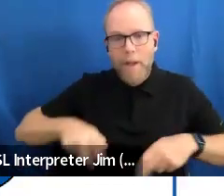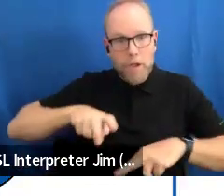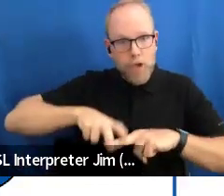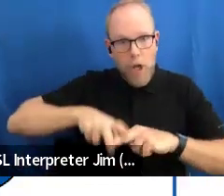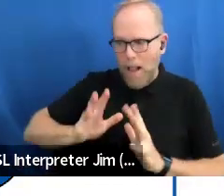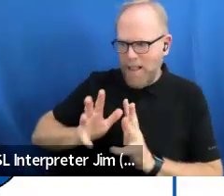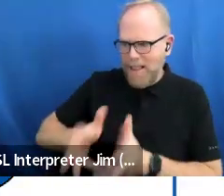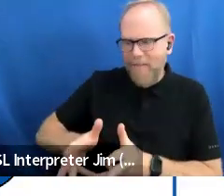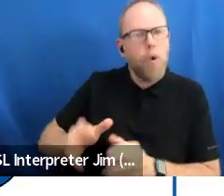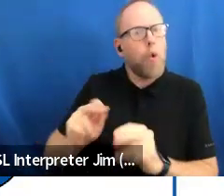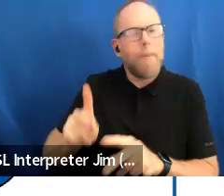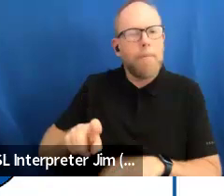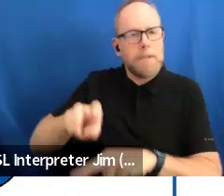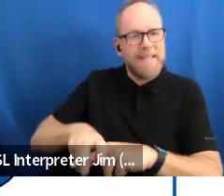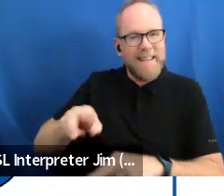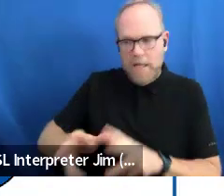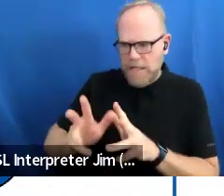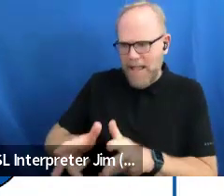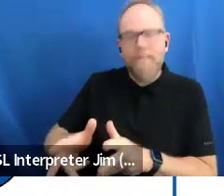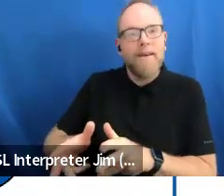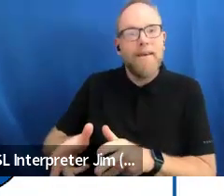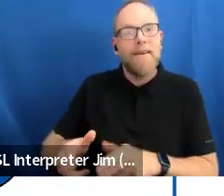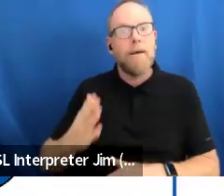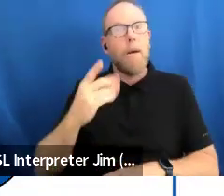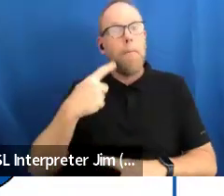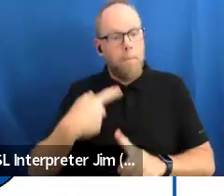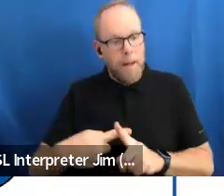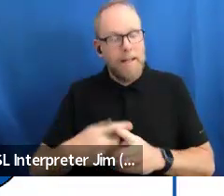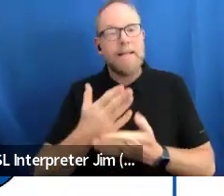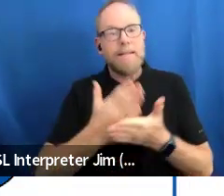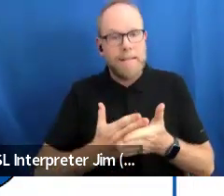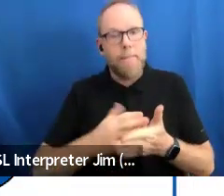where there's some sawhorses so that somebody actually got out of their wheelchair and crawled